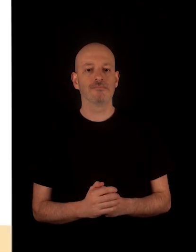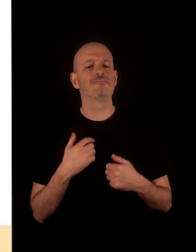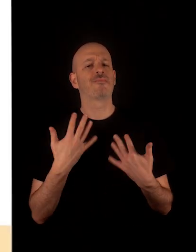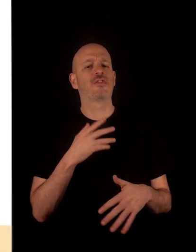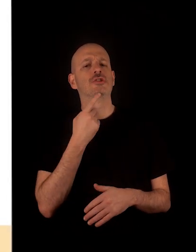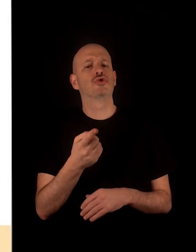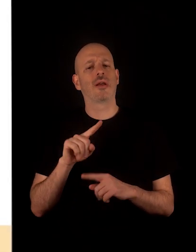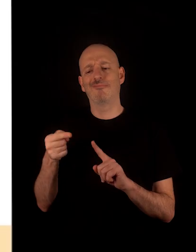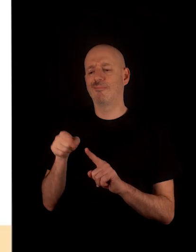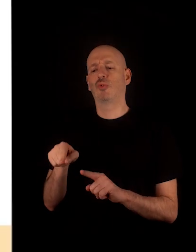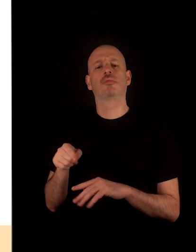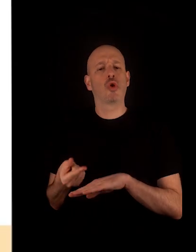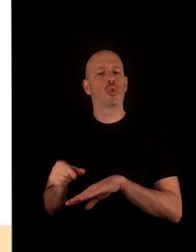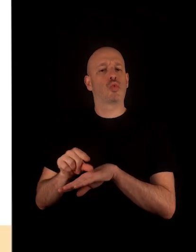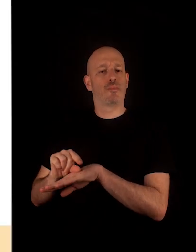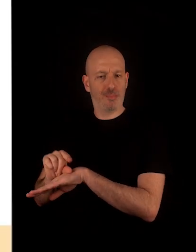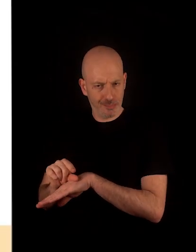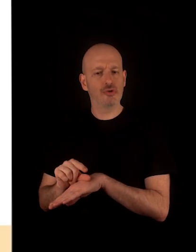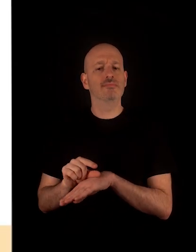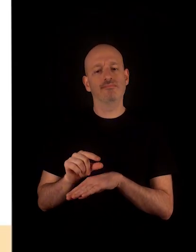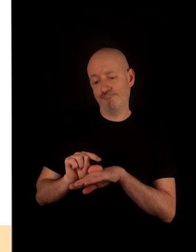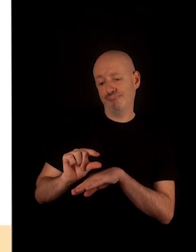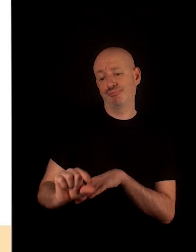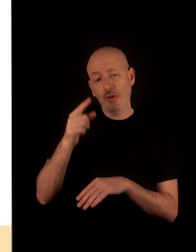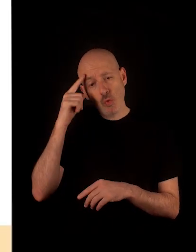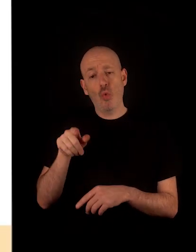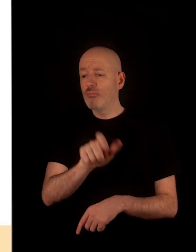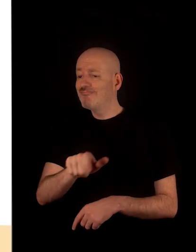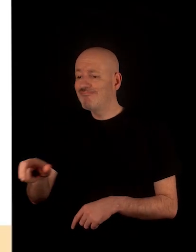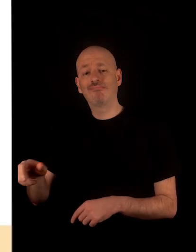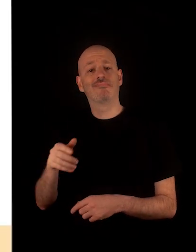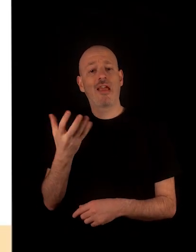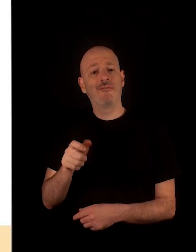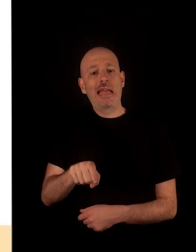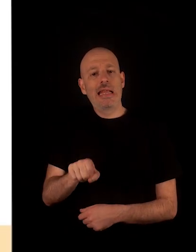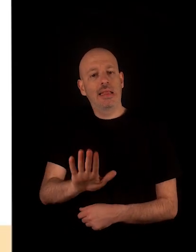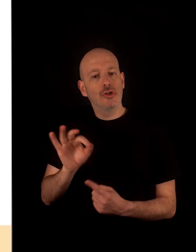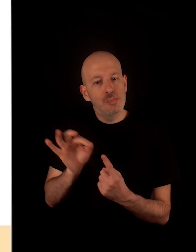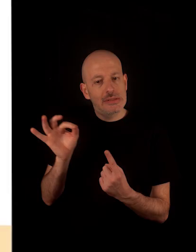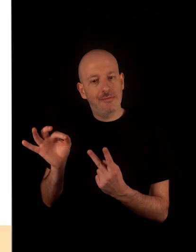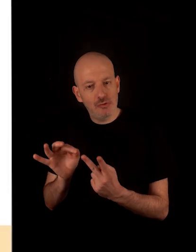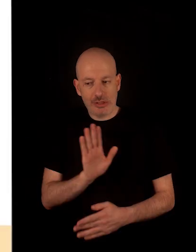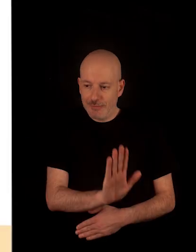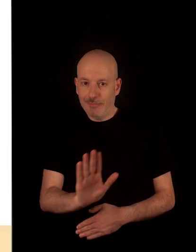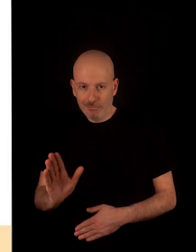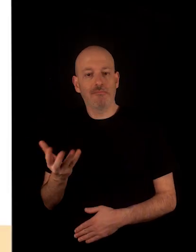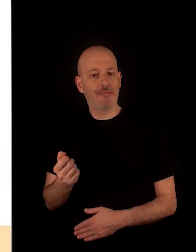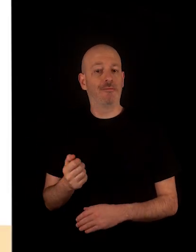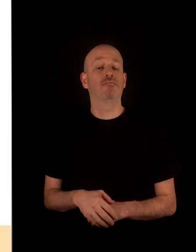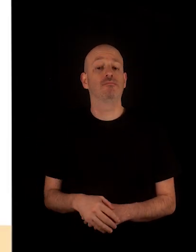The legal entity is legally bound by the contract (the grant agreement) with the Goethe-Institut and then it's really up to you